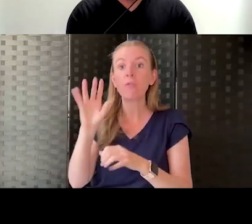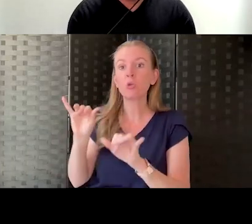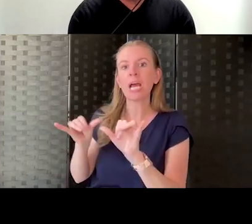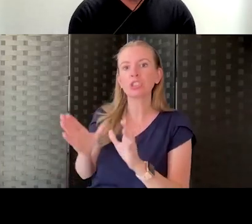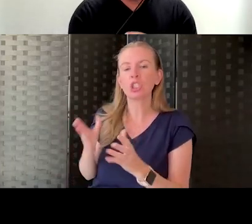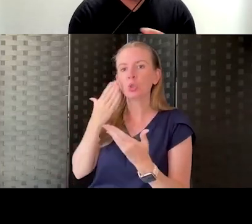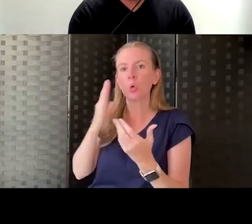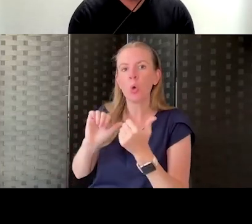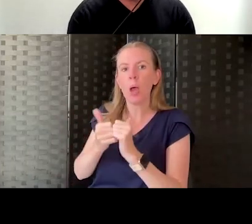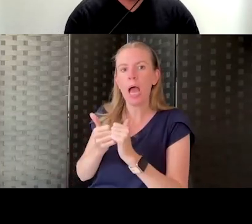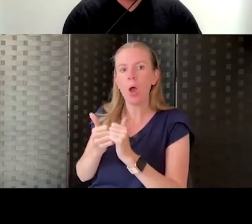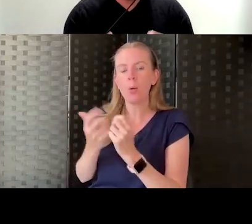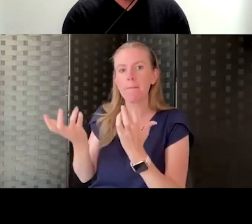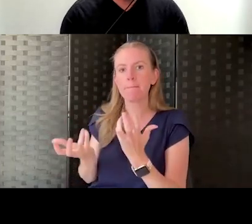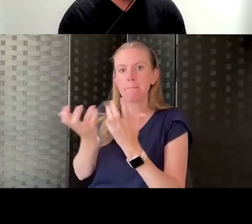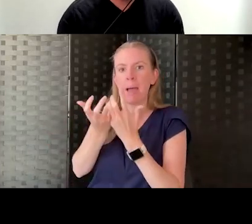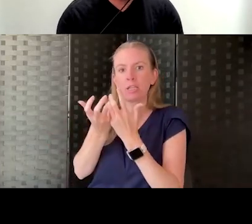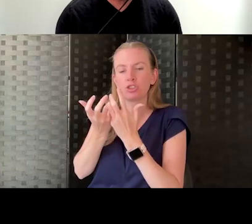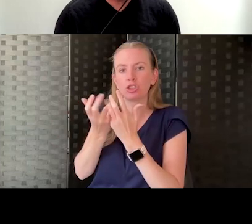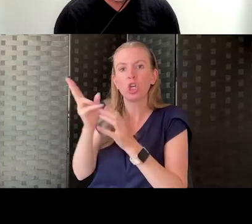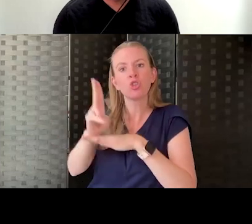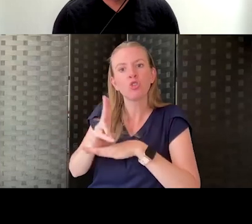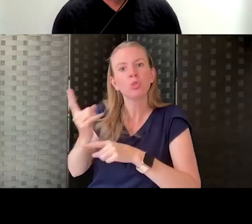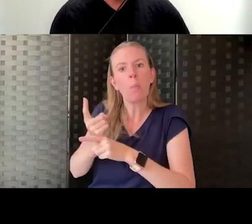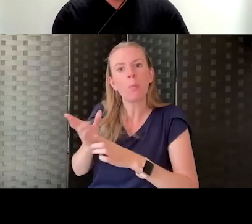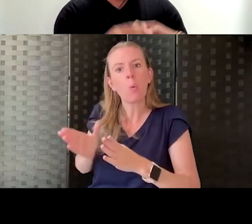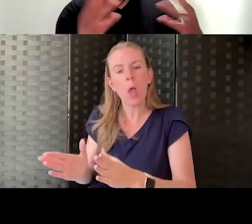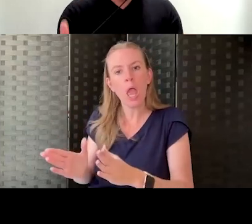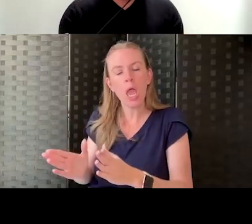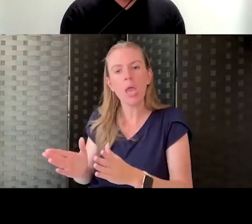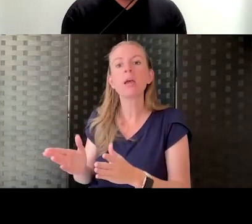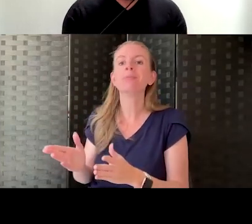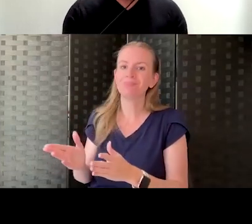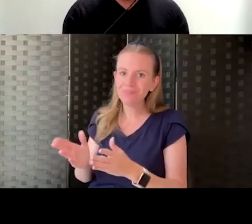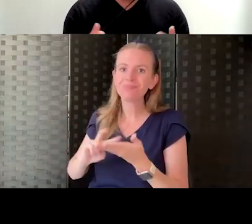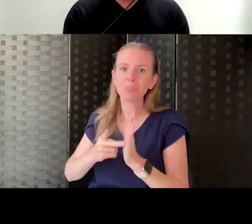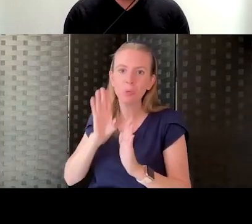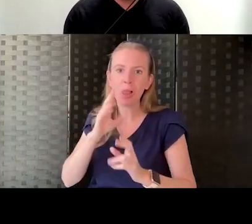how to put these components together and use them in a correct manner, it may not be the